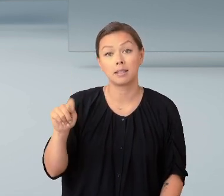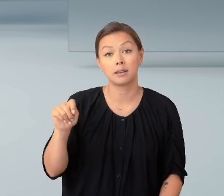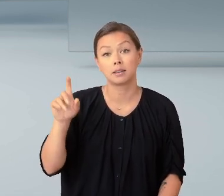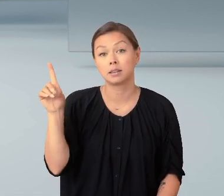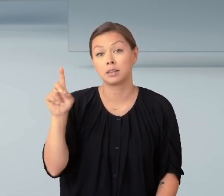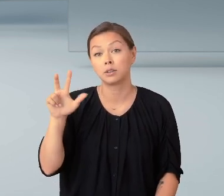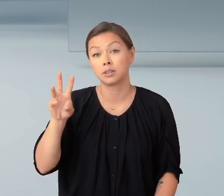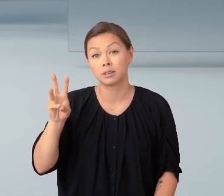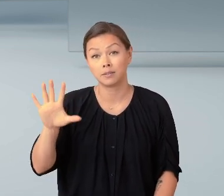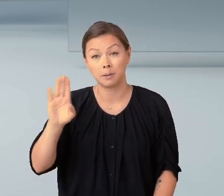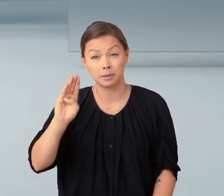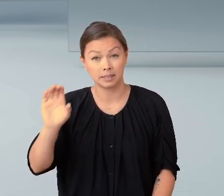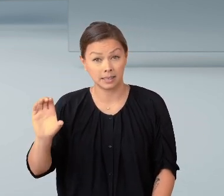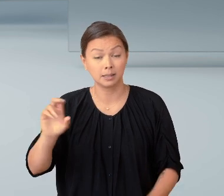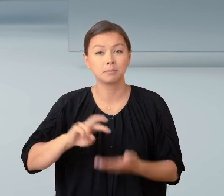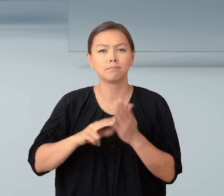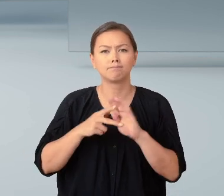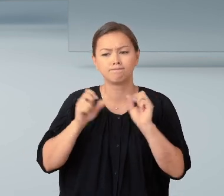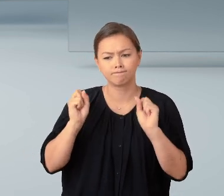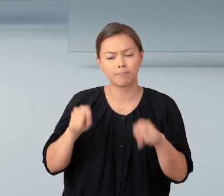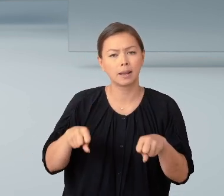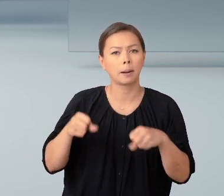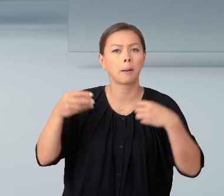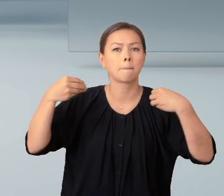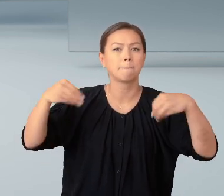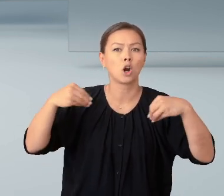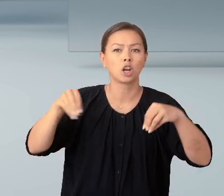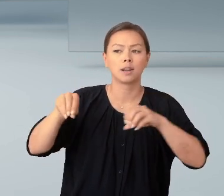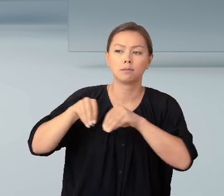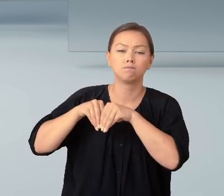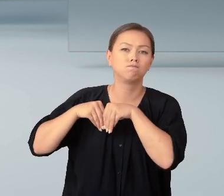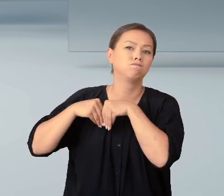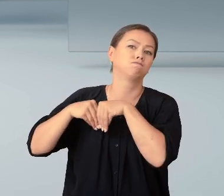Business Central, bring products to market faster with AI-generated